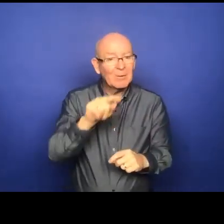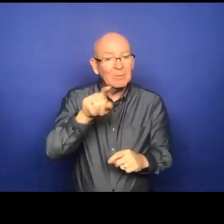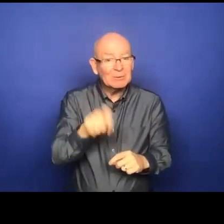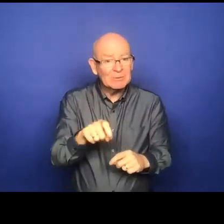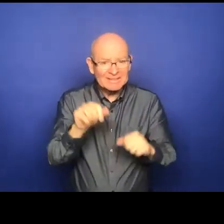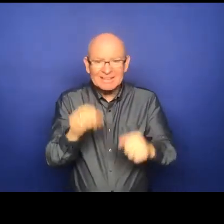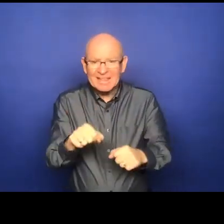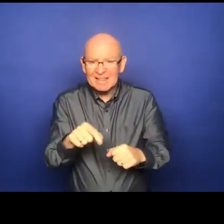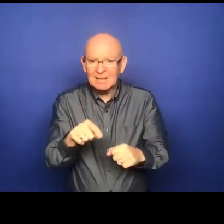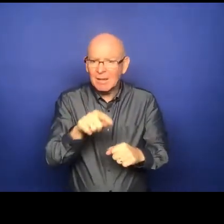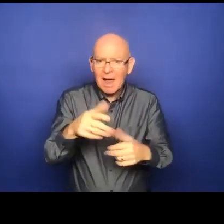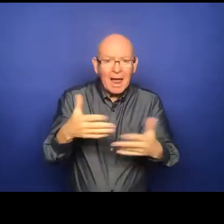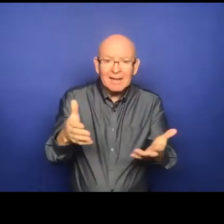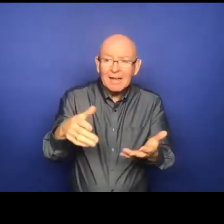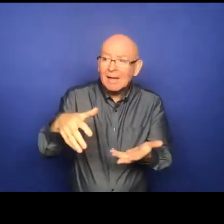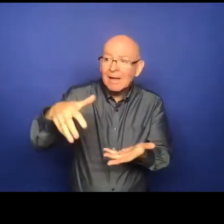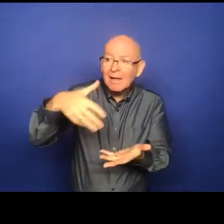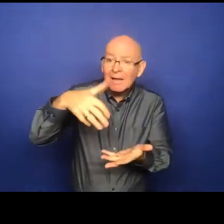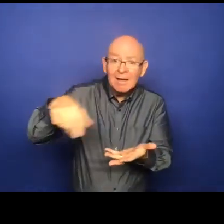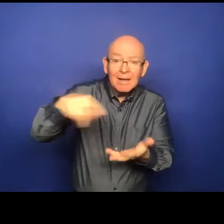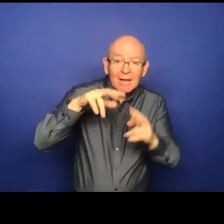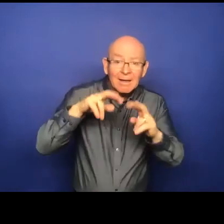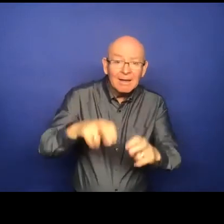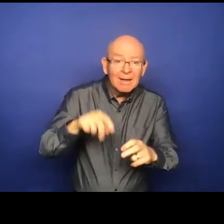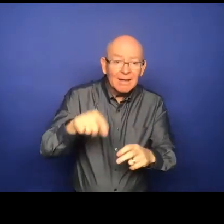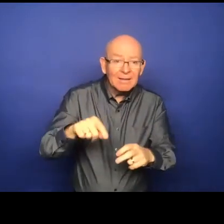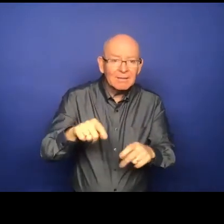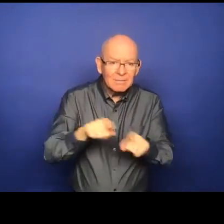ing used to monitor the pandemic, whether it's an existing data